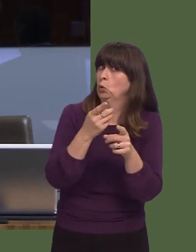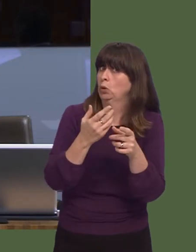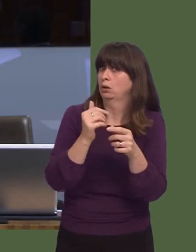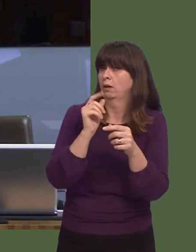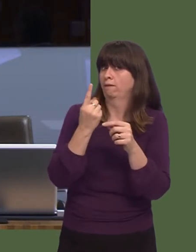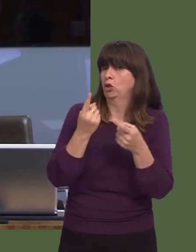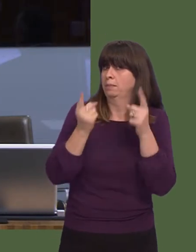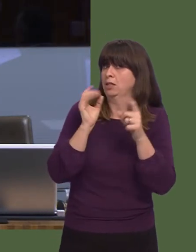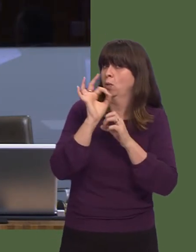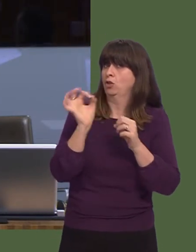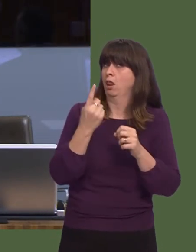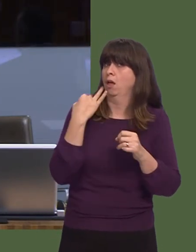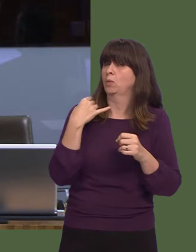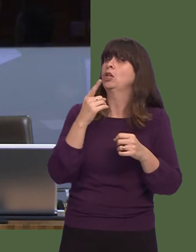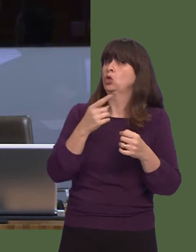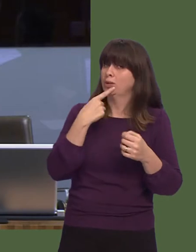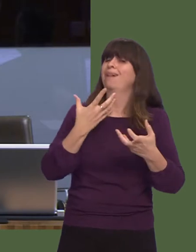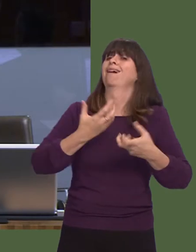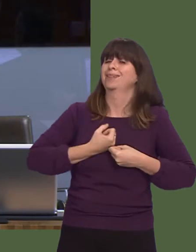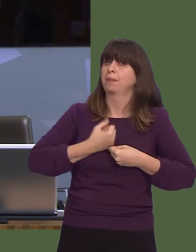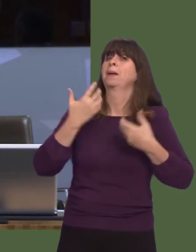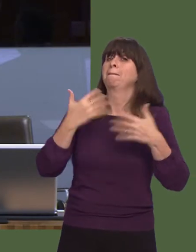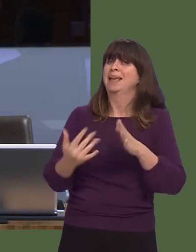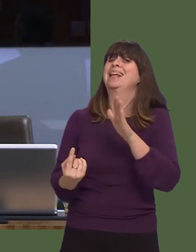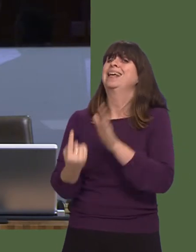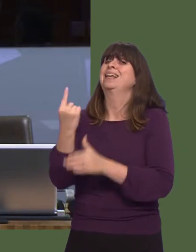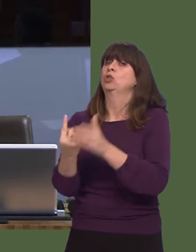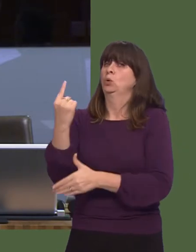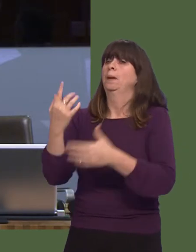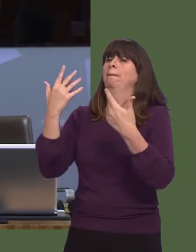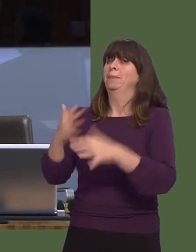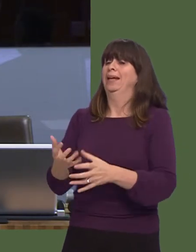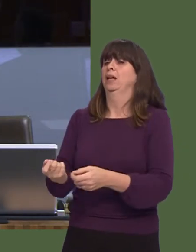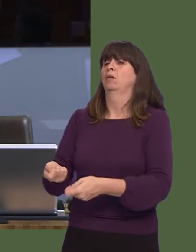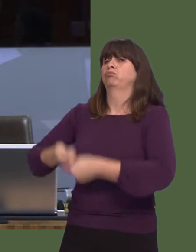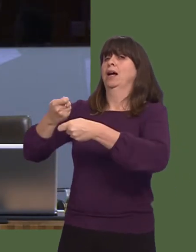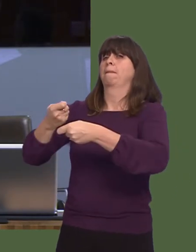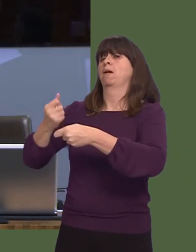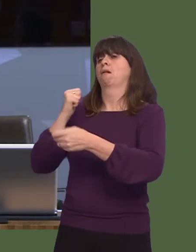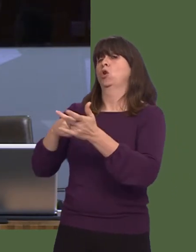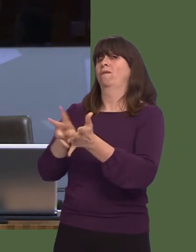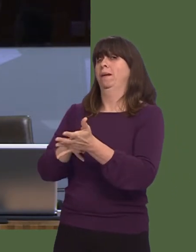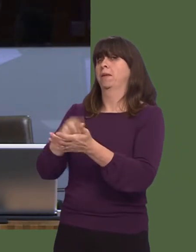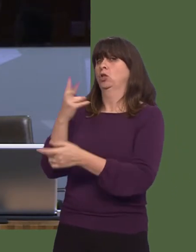questions last weekóthat you did have issues raised with you back in November 2014, and